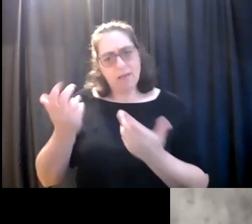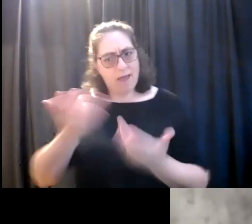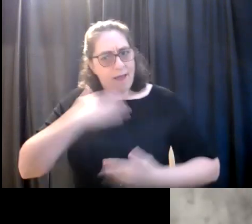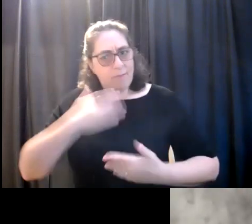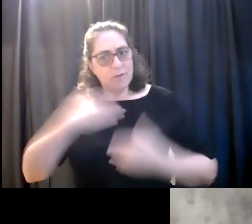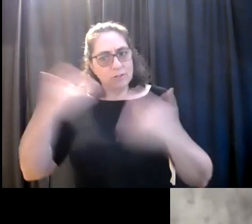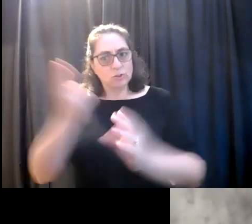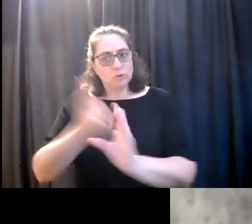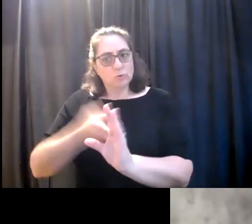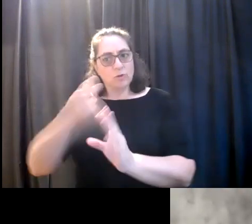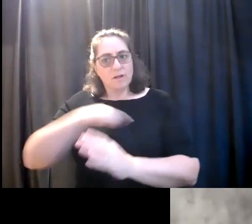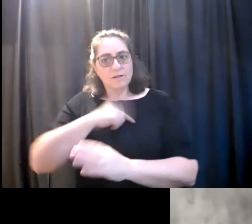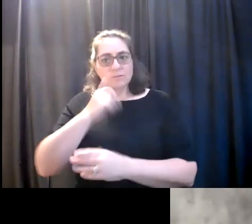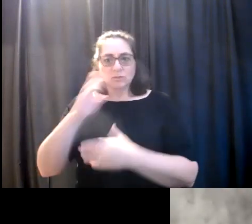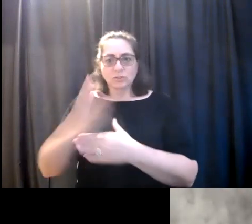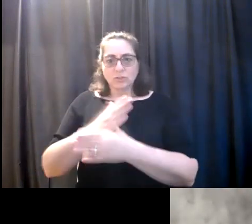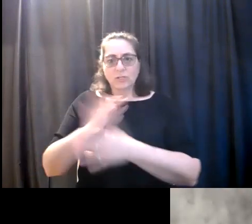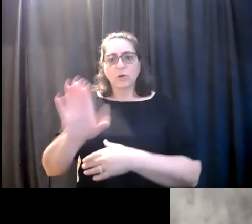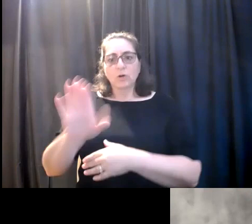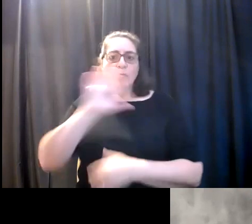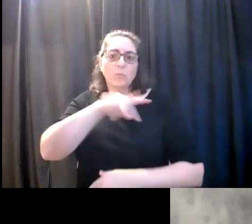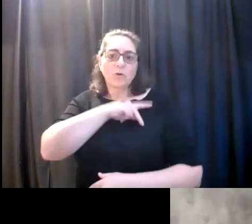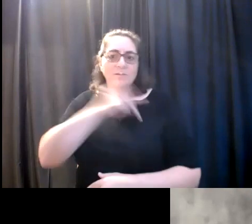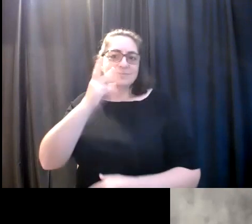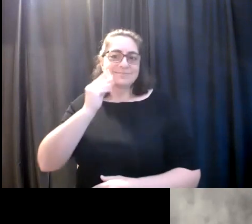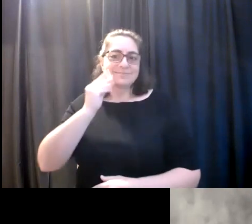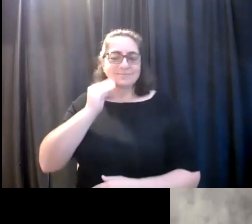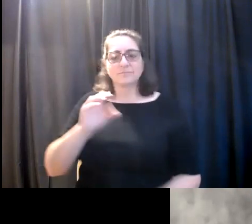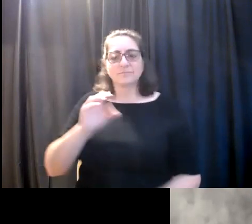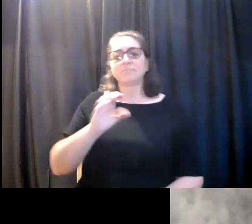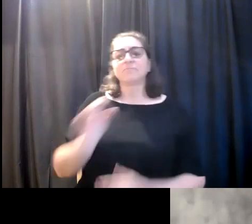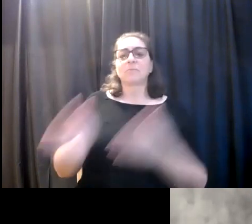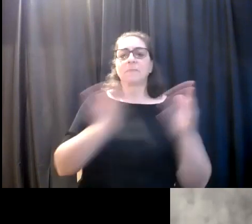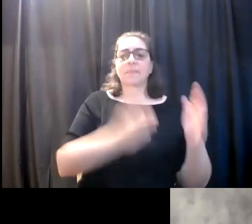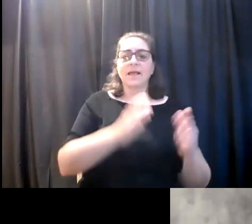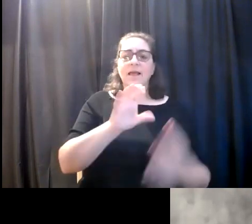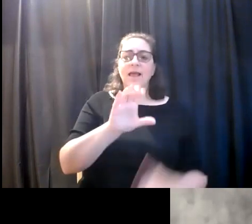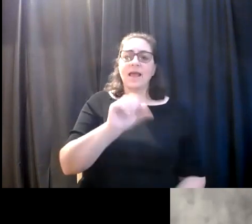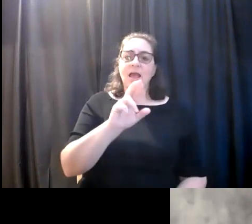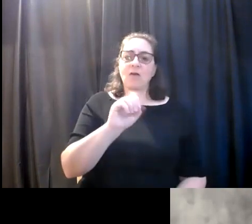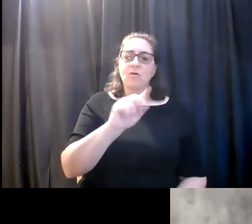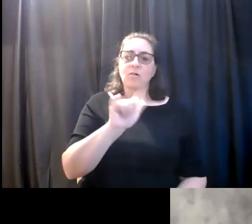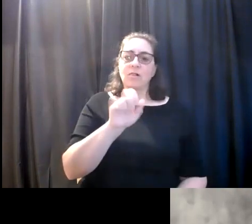communication, with hearing loss, 2020 and beyond. I'm going to first describe